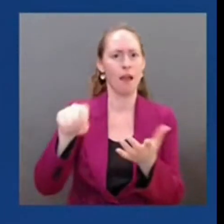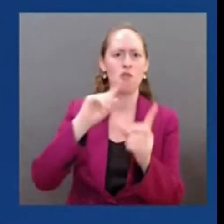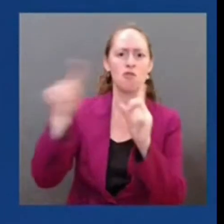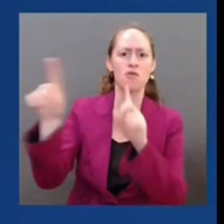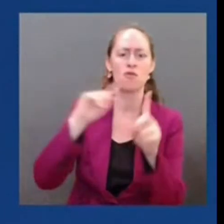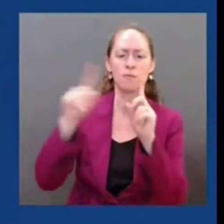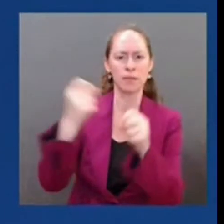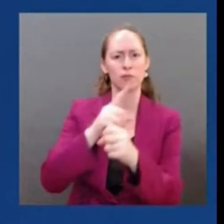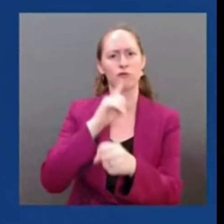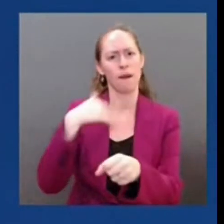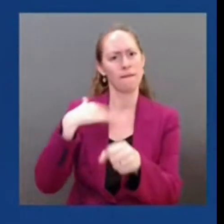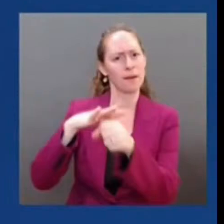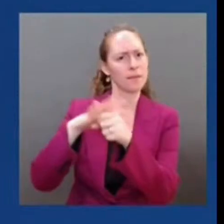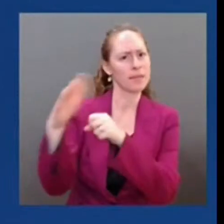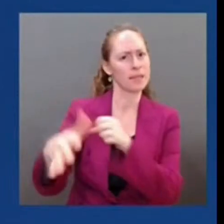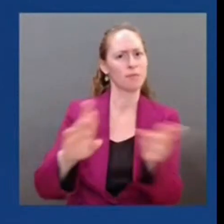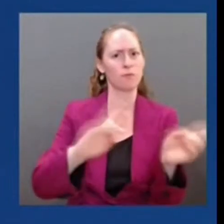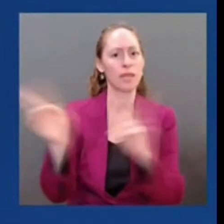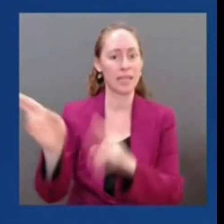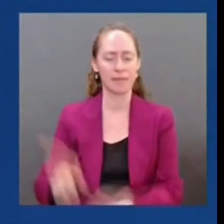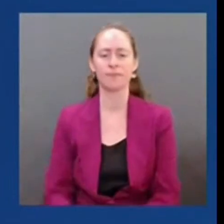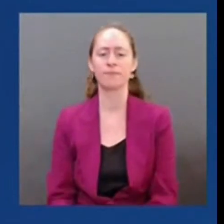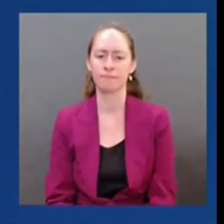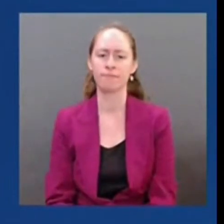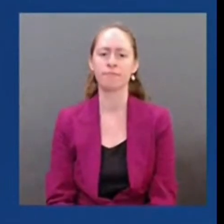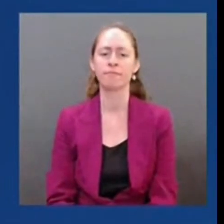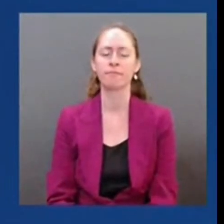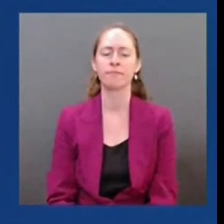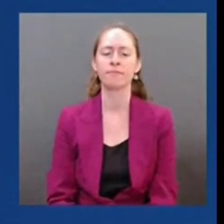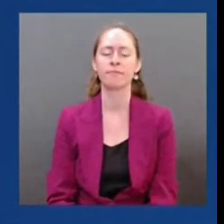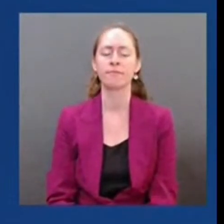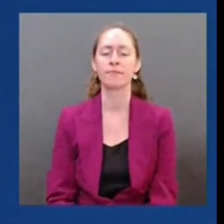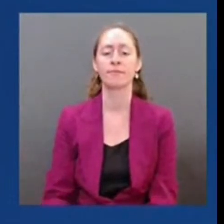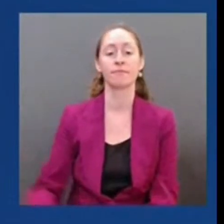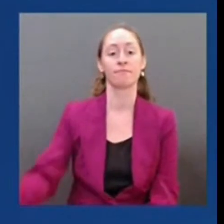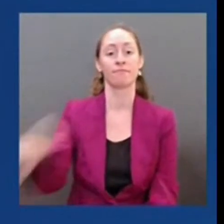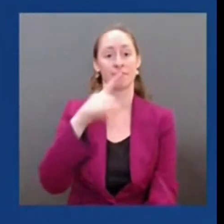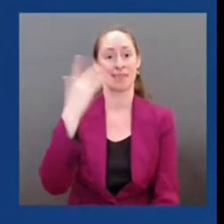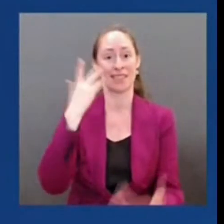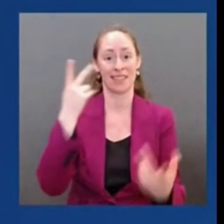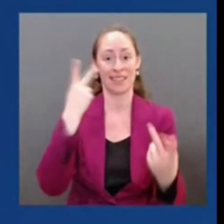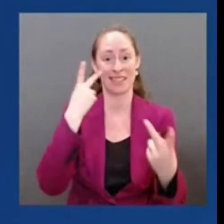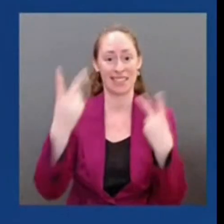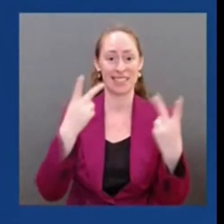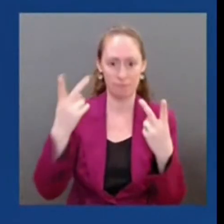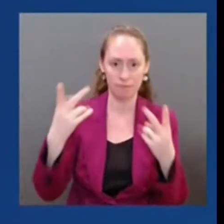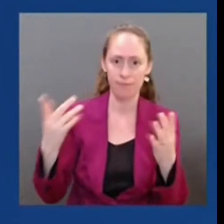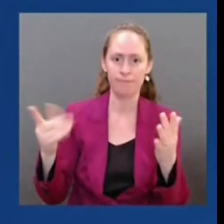TESTS, AND GIVEN THE SPREAD OF